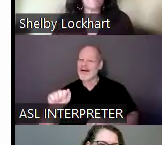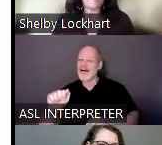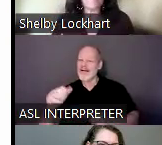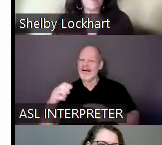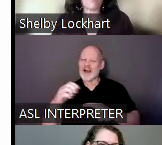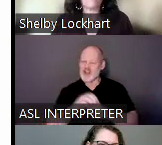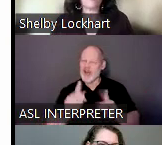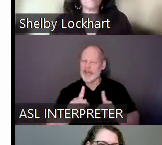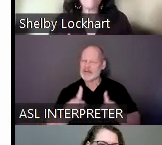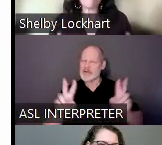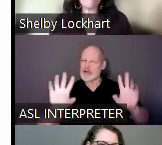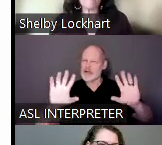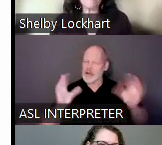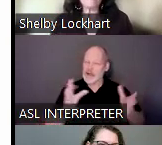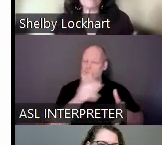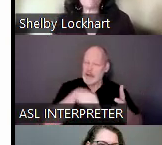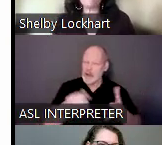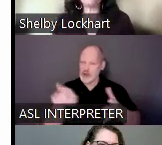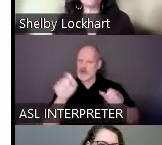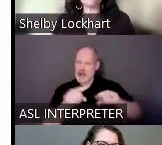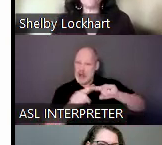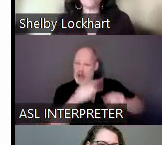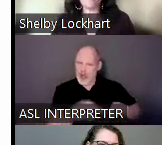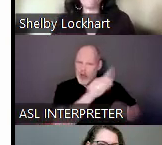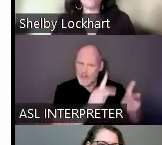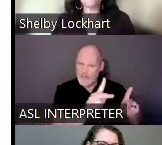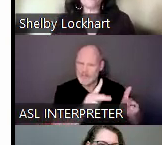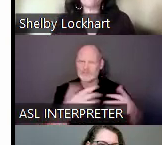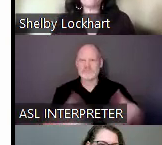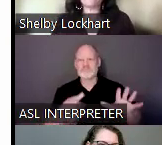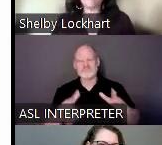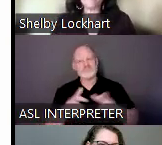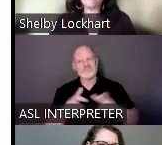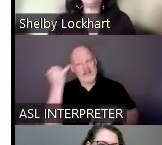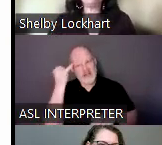very powerful big idea, big move that folks can start making.